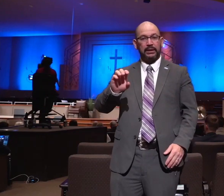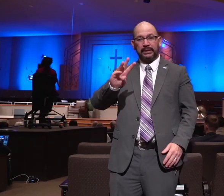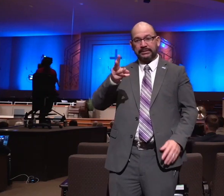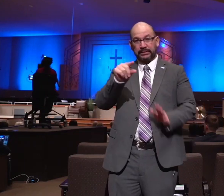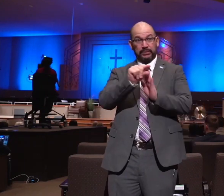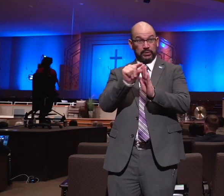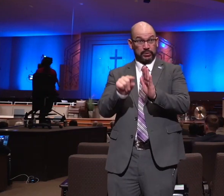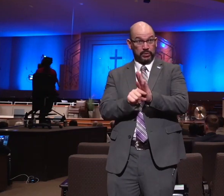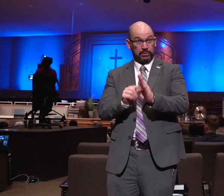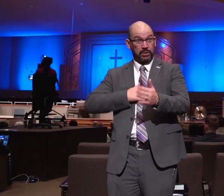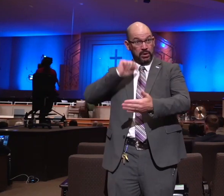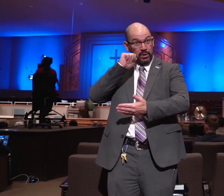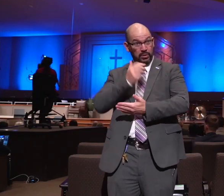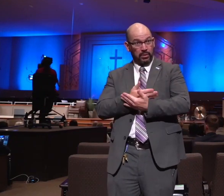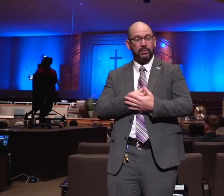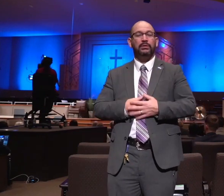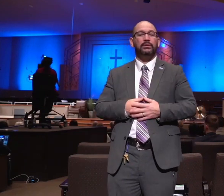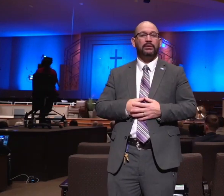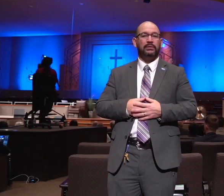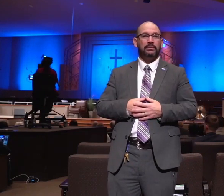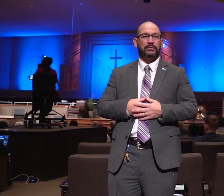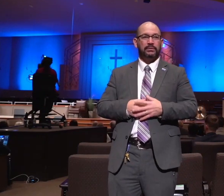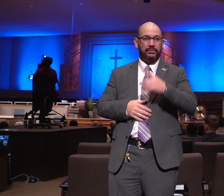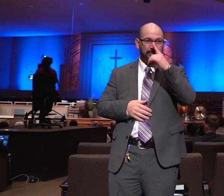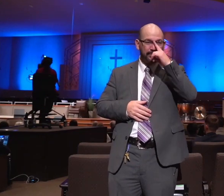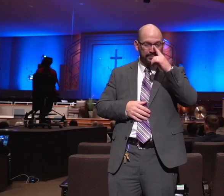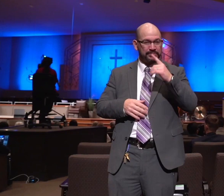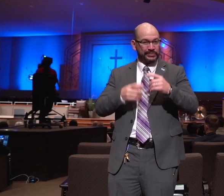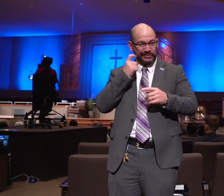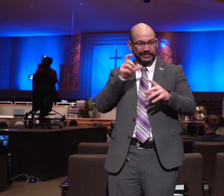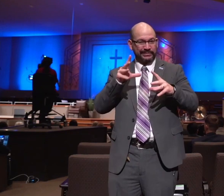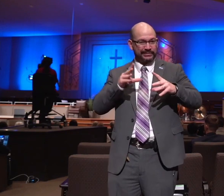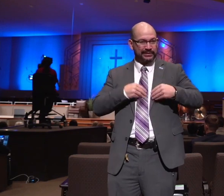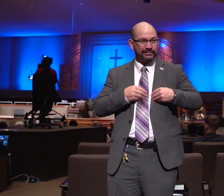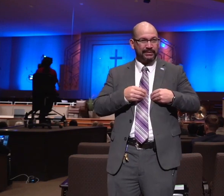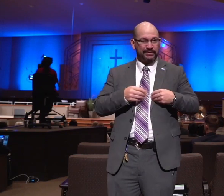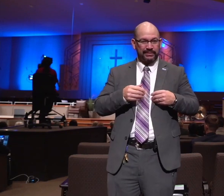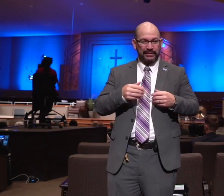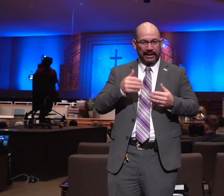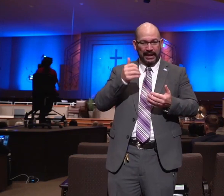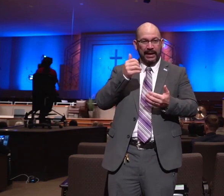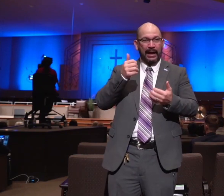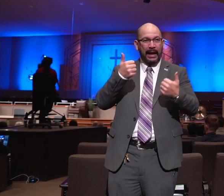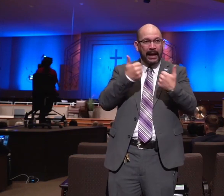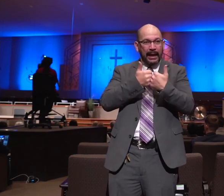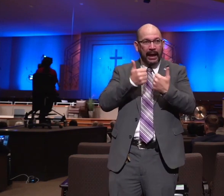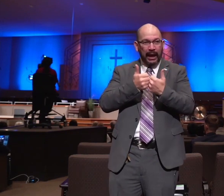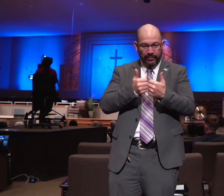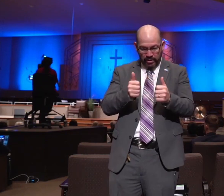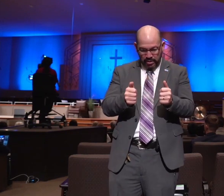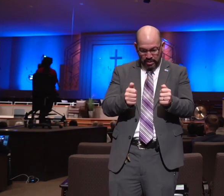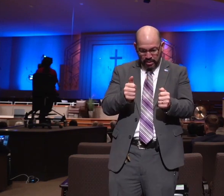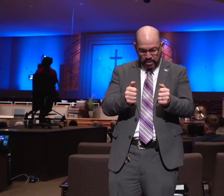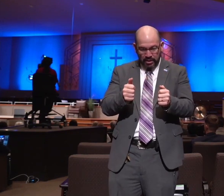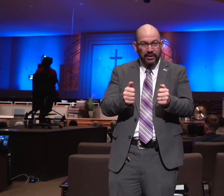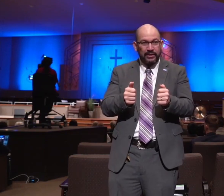Katie had just gotten a Game Boy